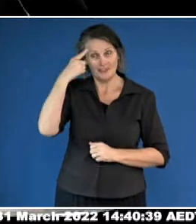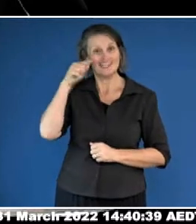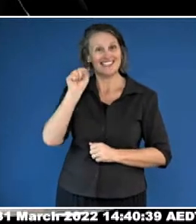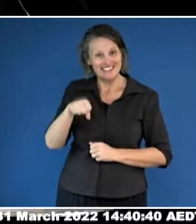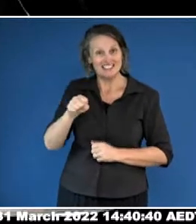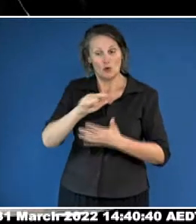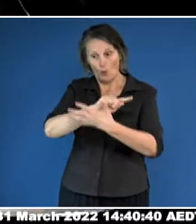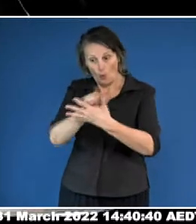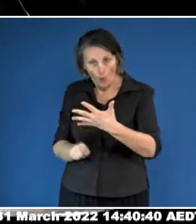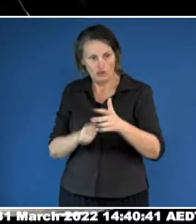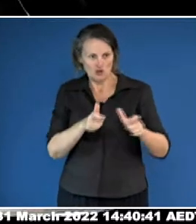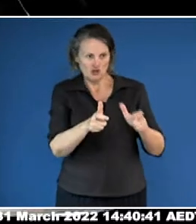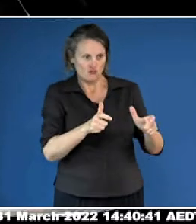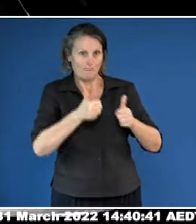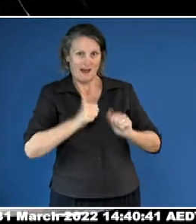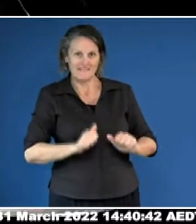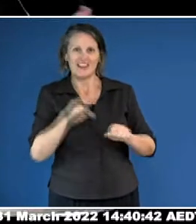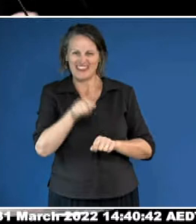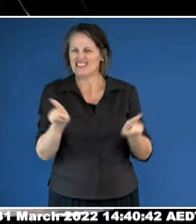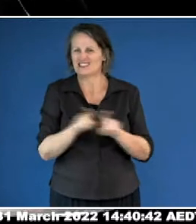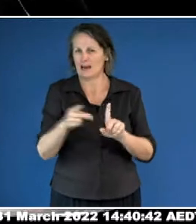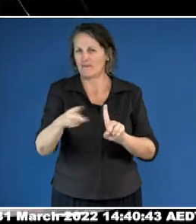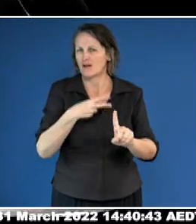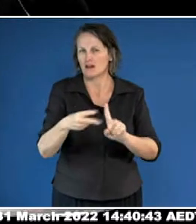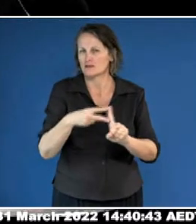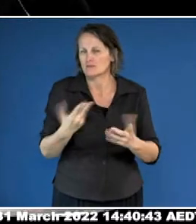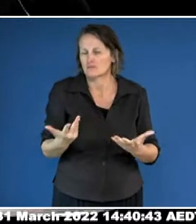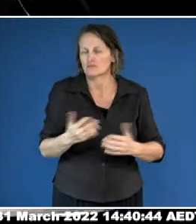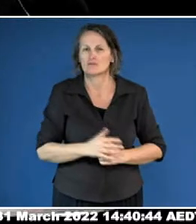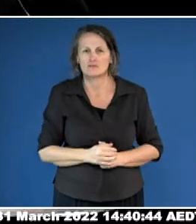So on one level, on the, I guess, very interpersonal level, the use of restrictive